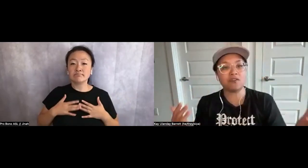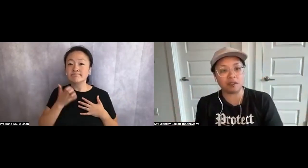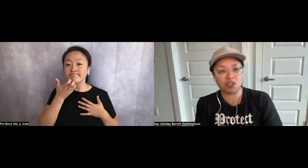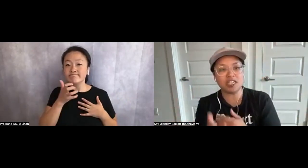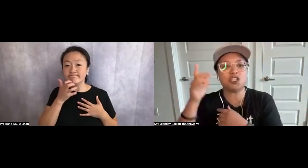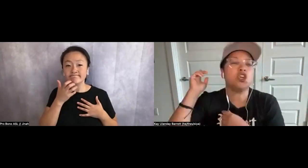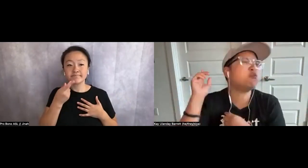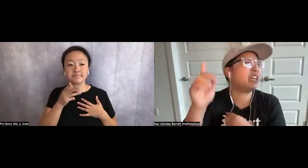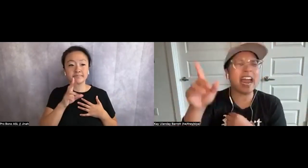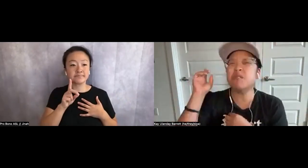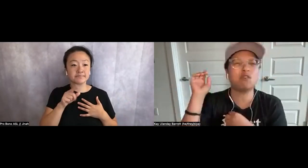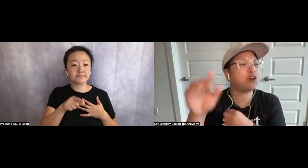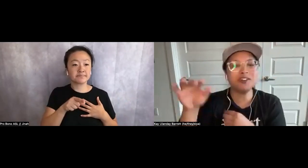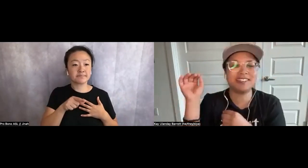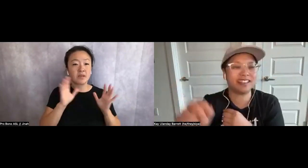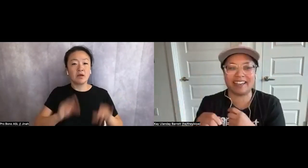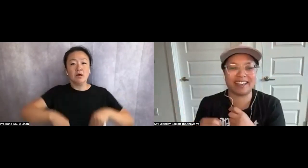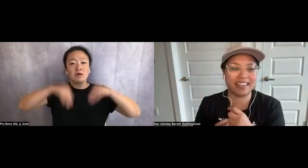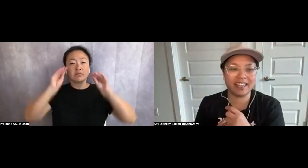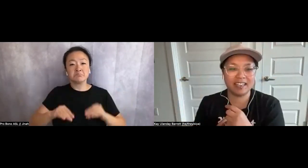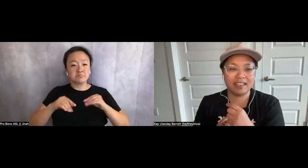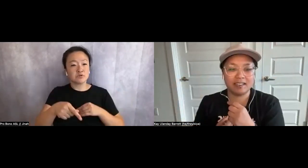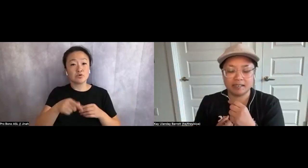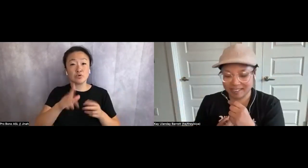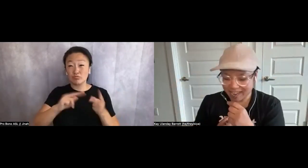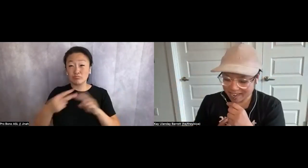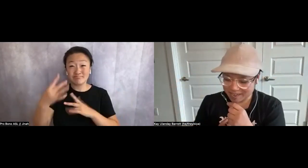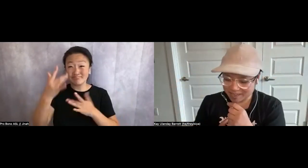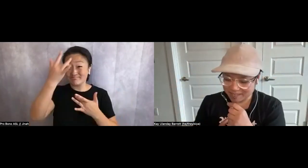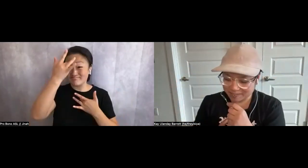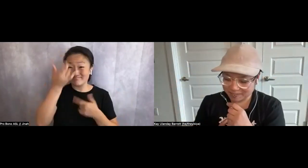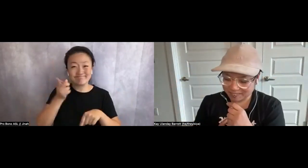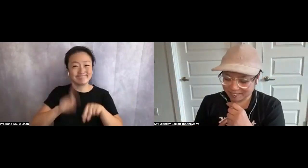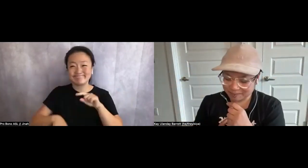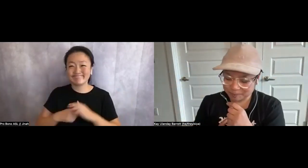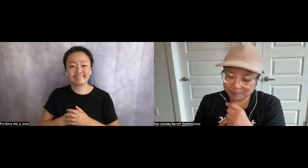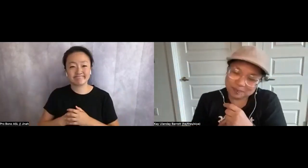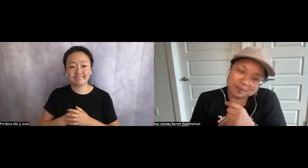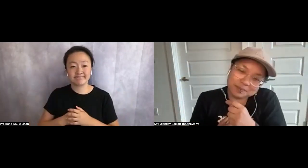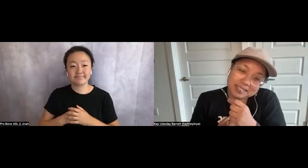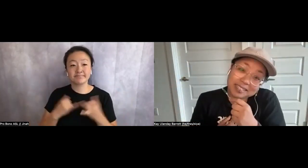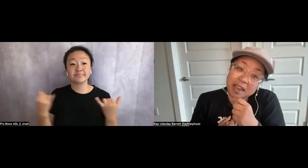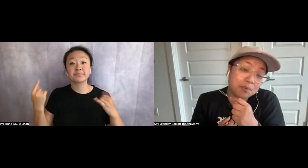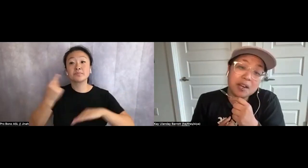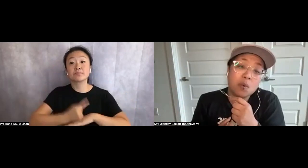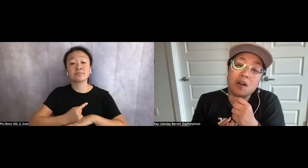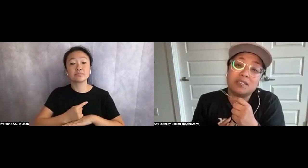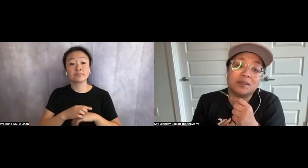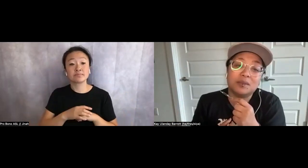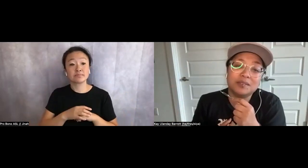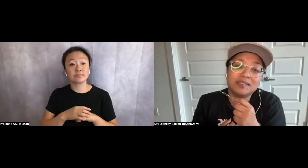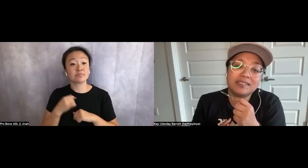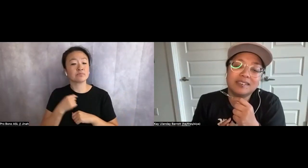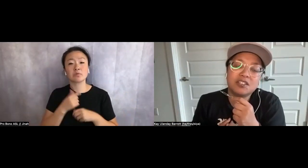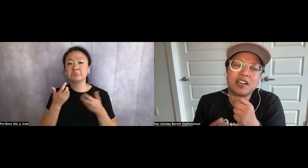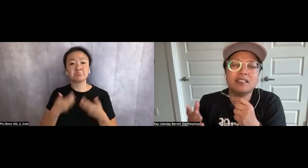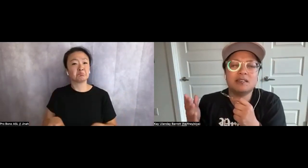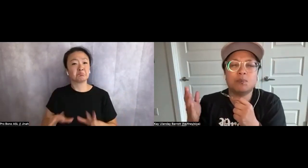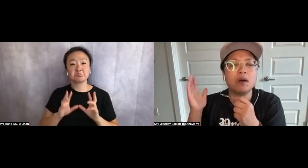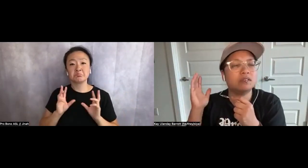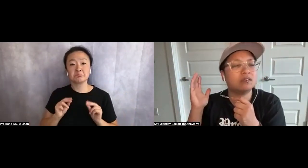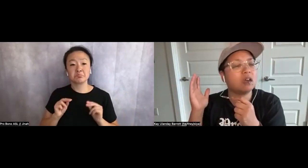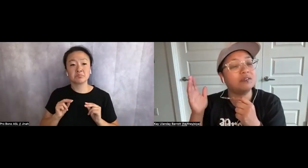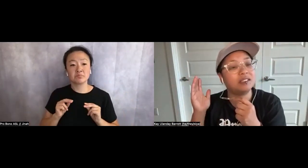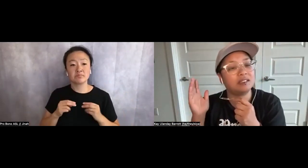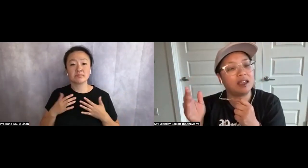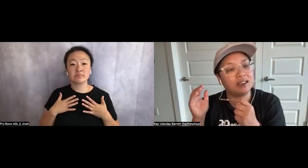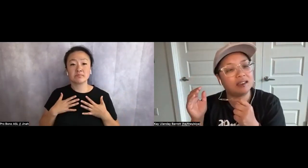flip sheets. You can't reverse sick, and today... today, we don't want to. Chests pull soft as lip.